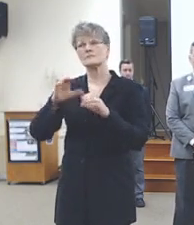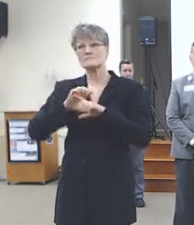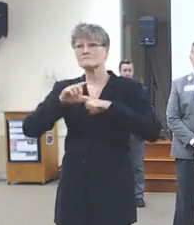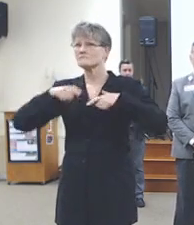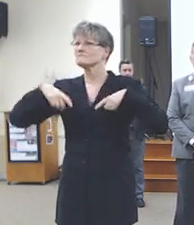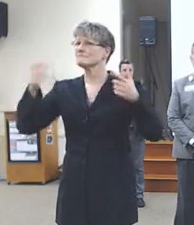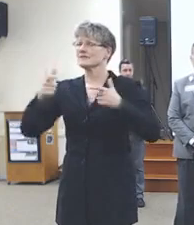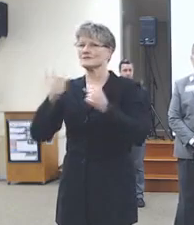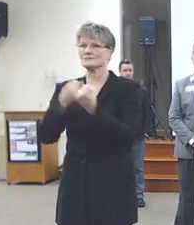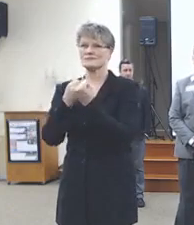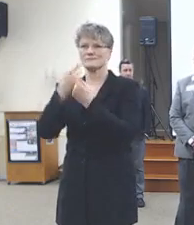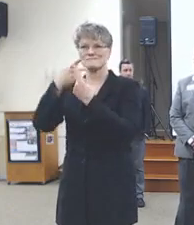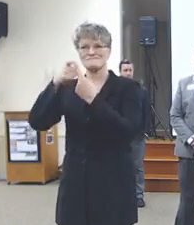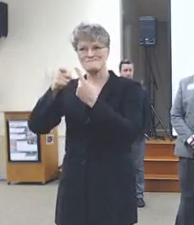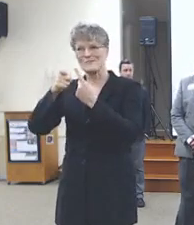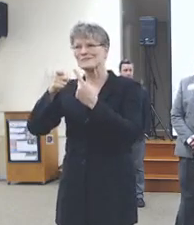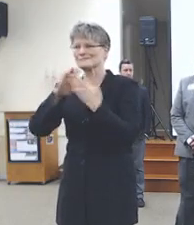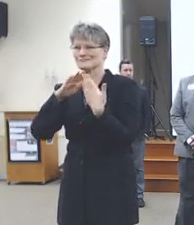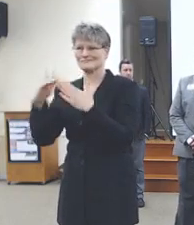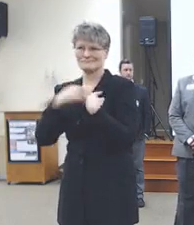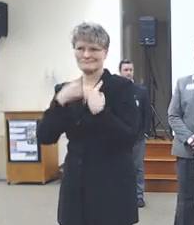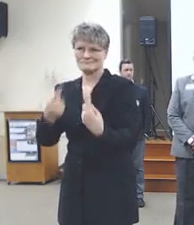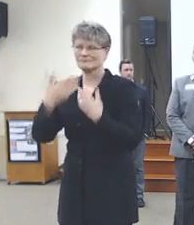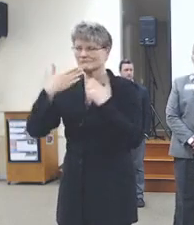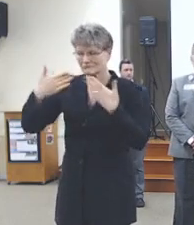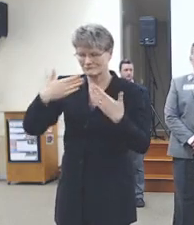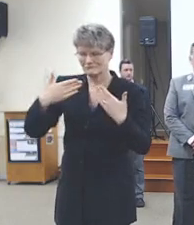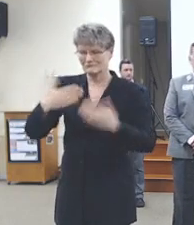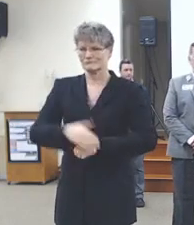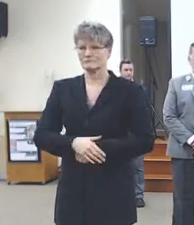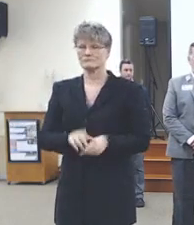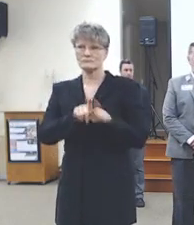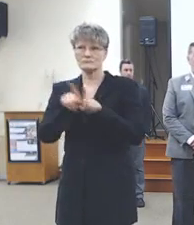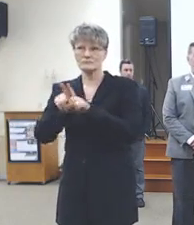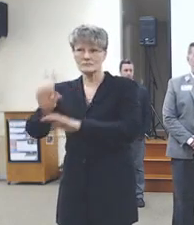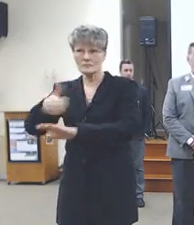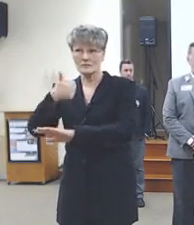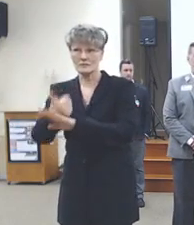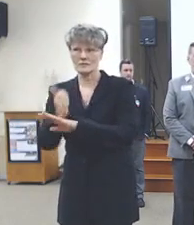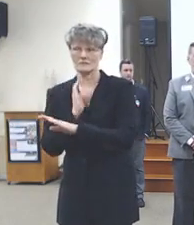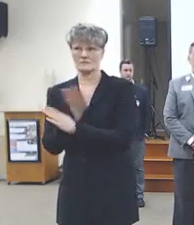so thank you for that. And then we also implemented our plan for surgical